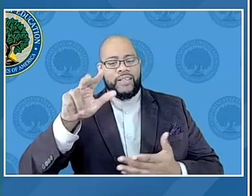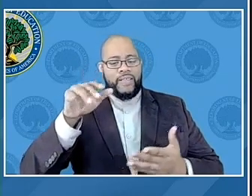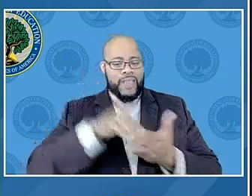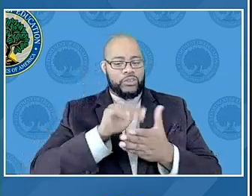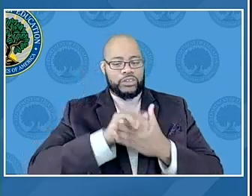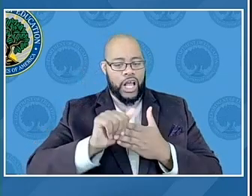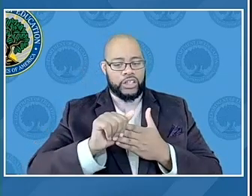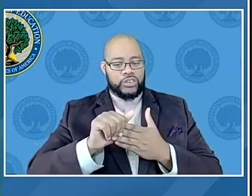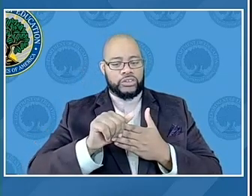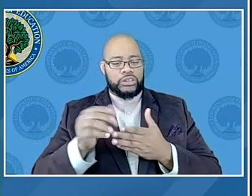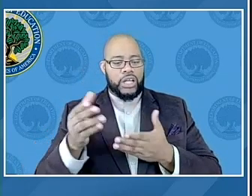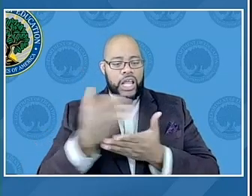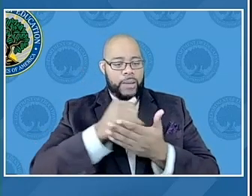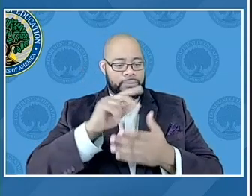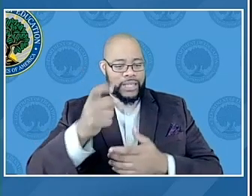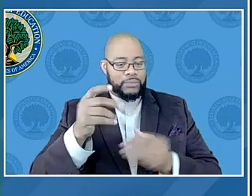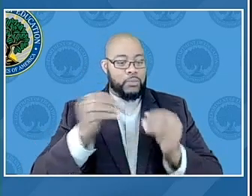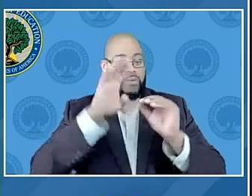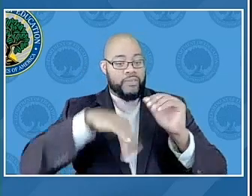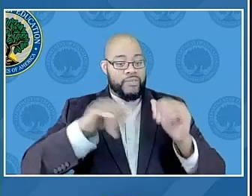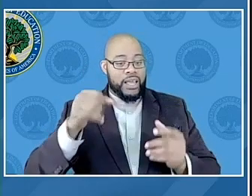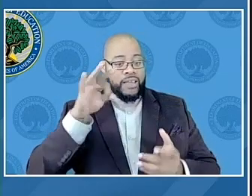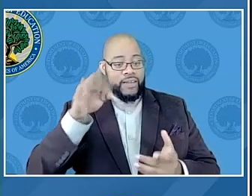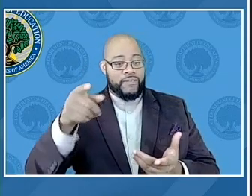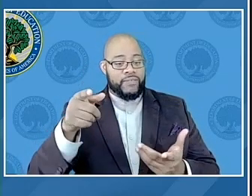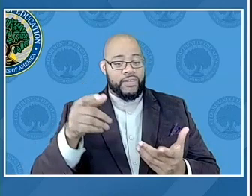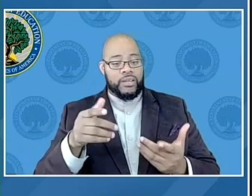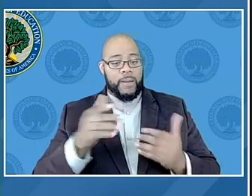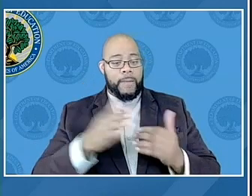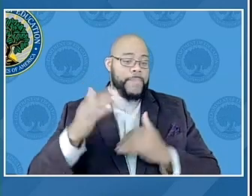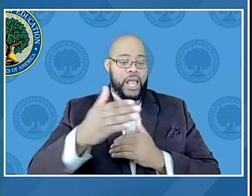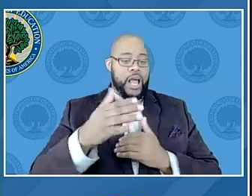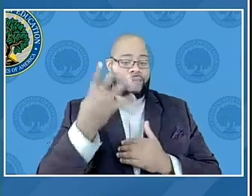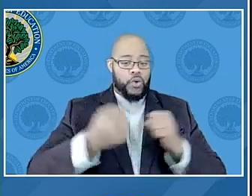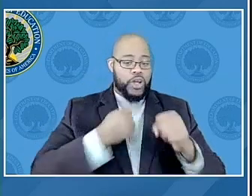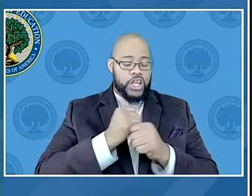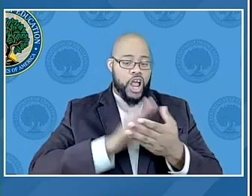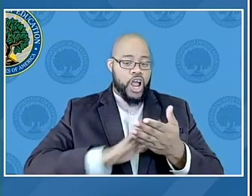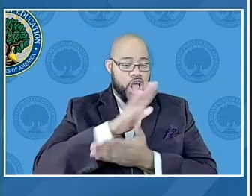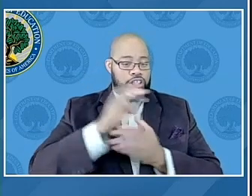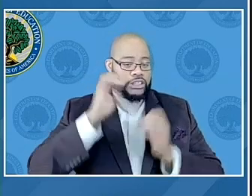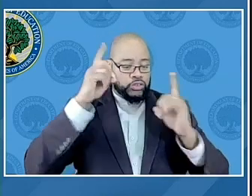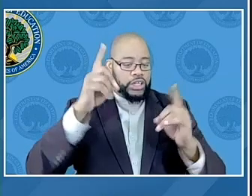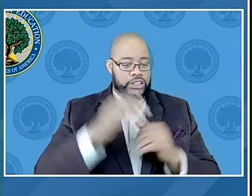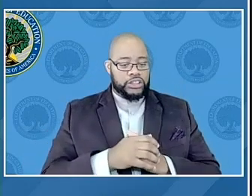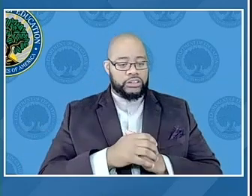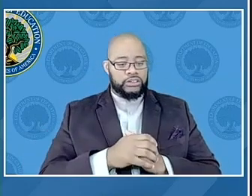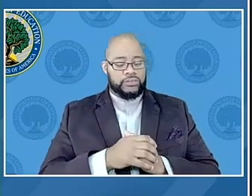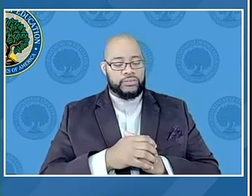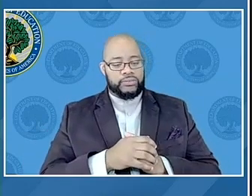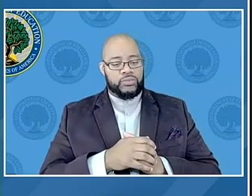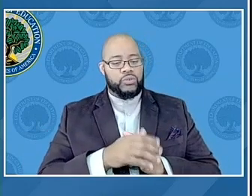Even more than that, if they've gone beyond the four-year college education experience. They're going to require